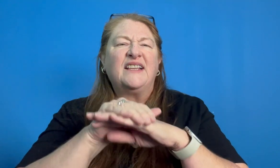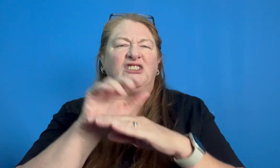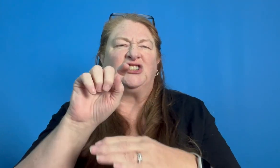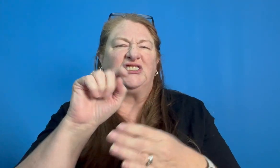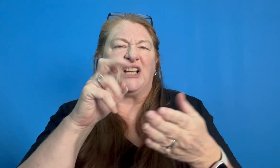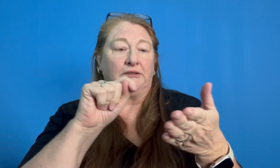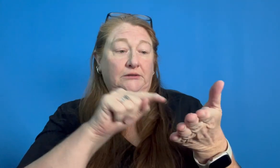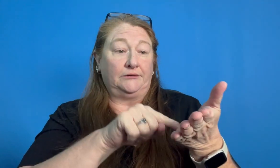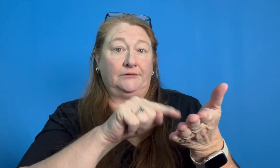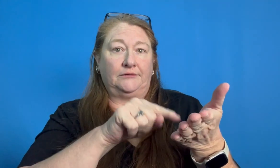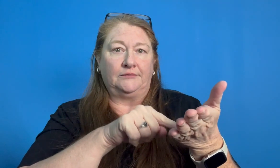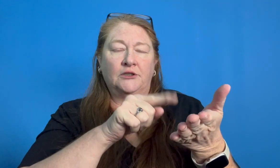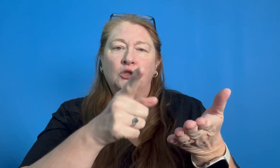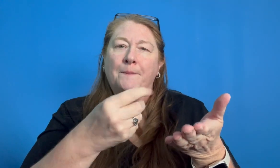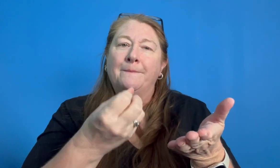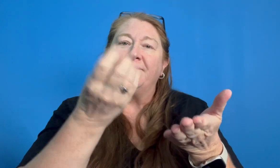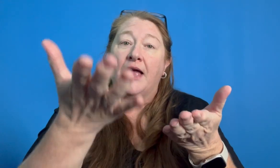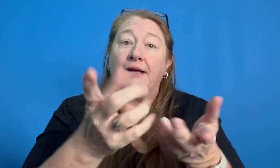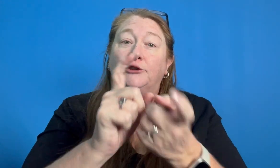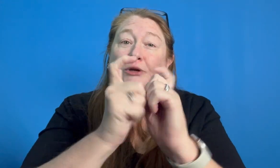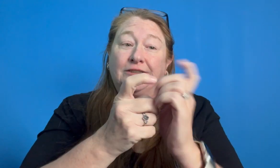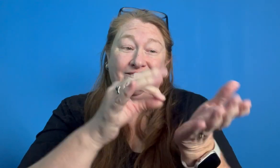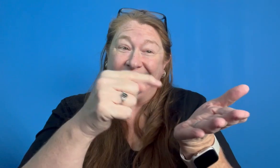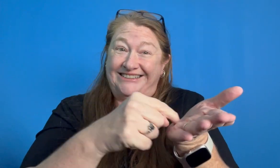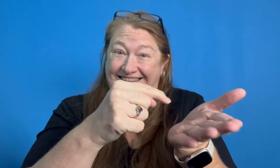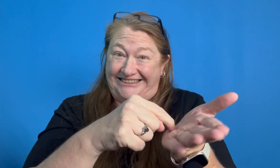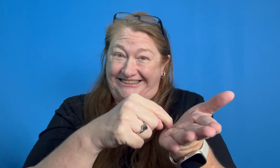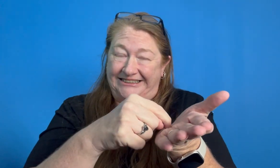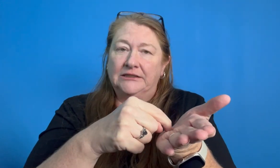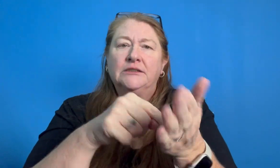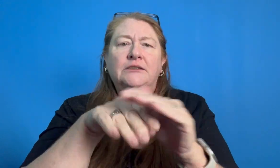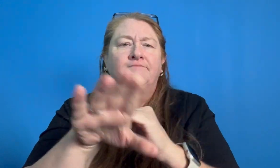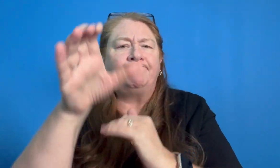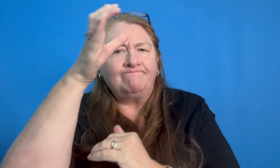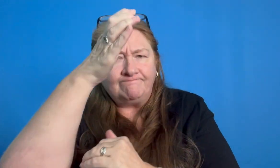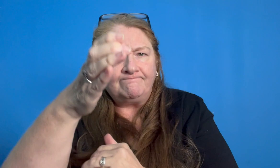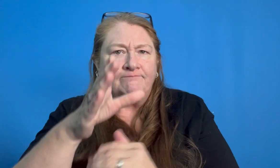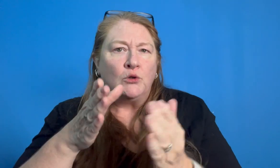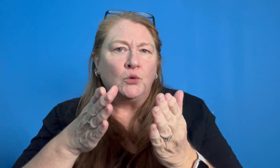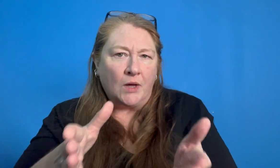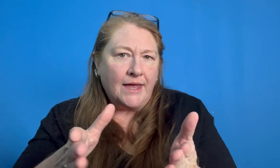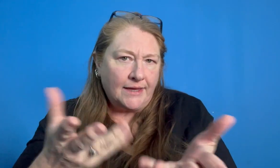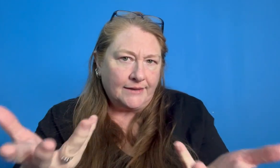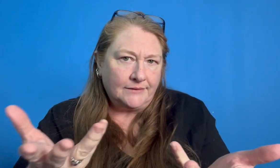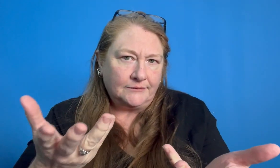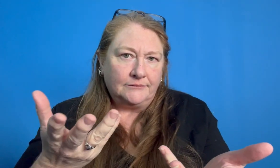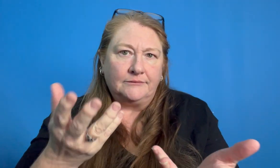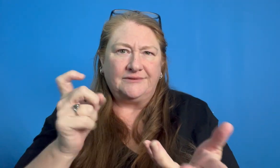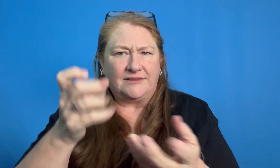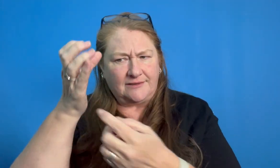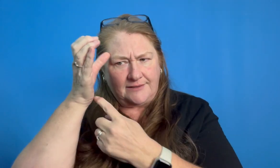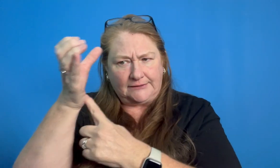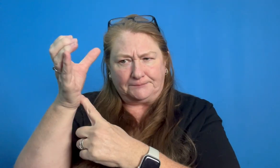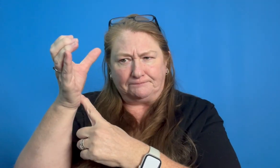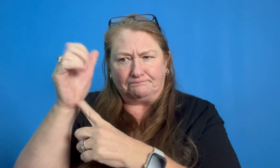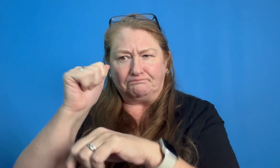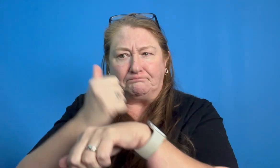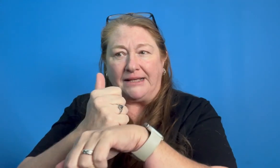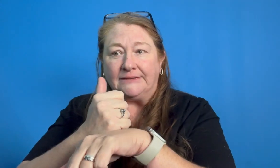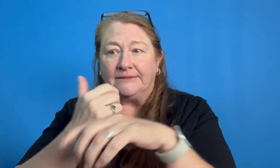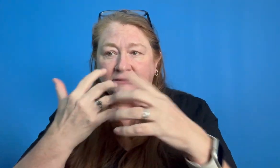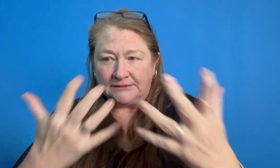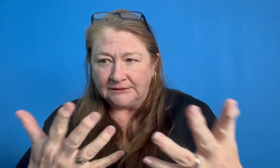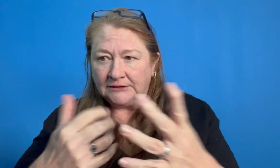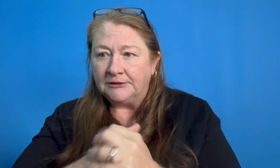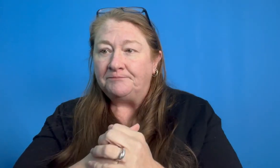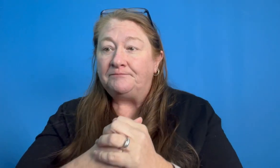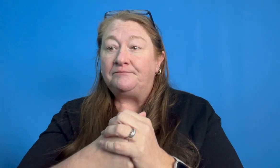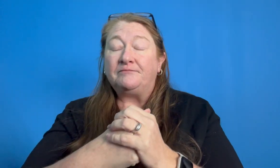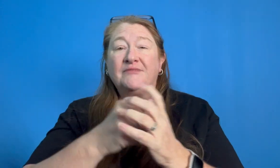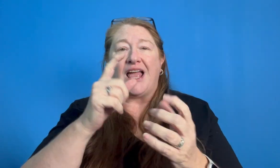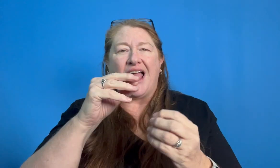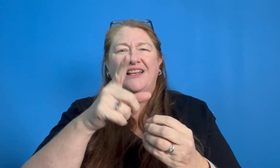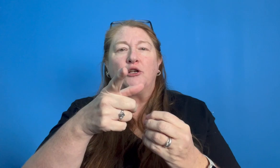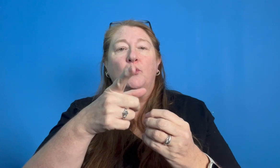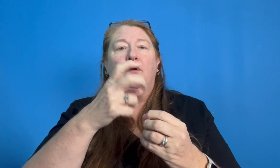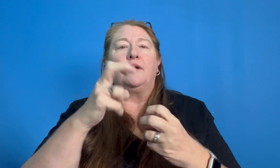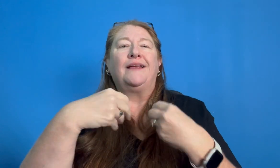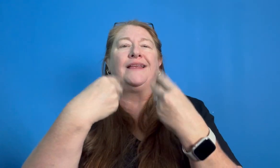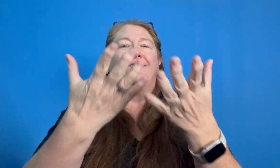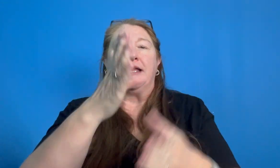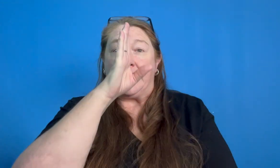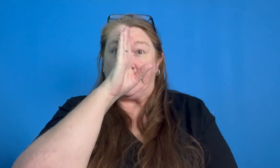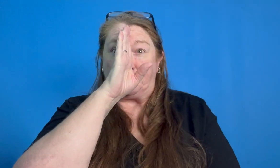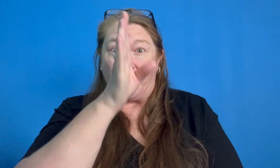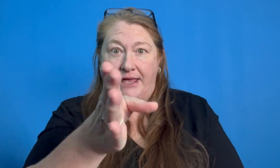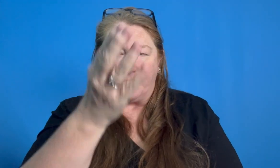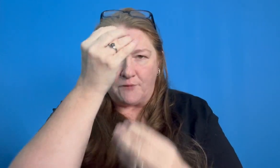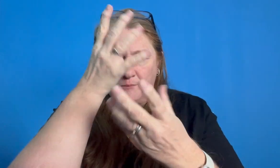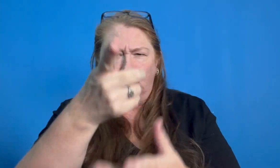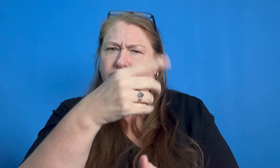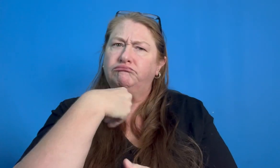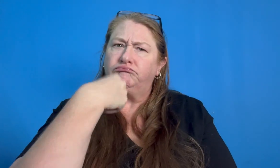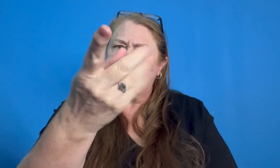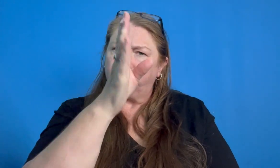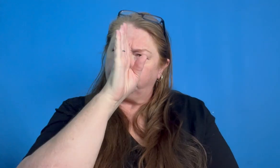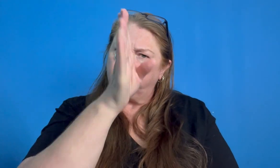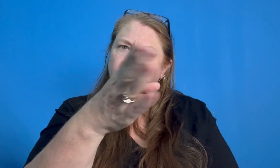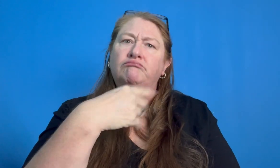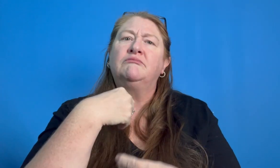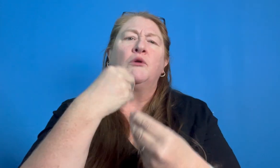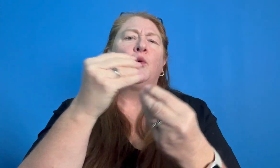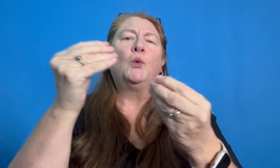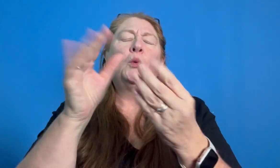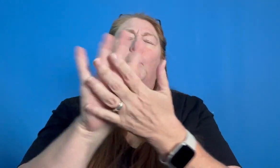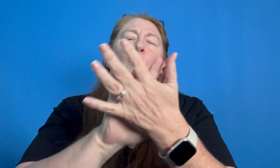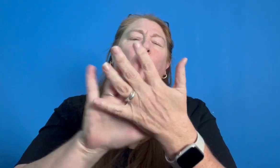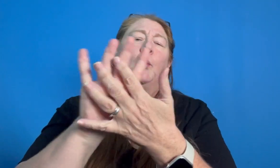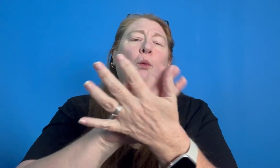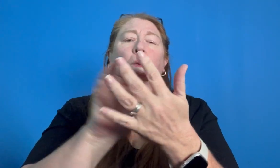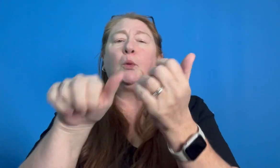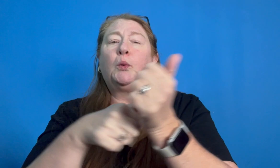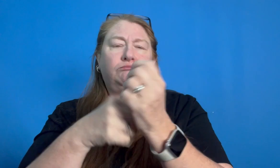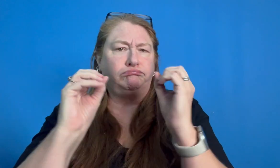translation to English texts such as providing explicit information about a text.